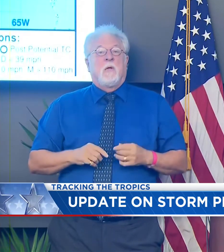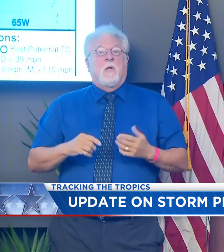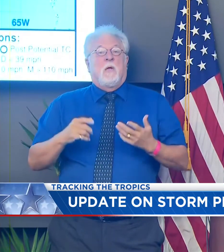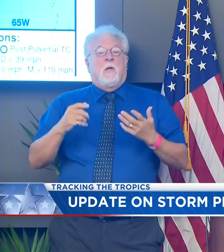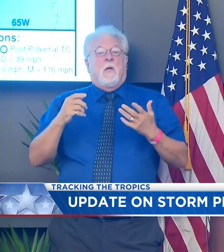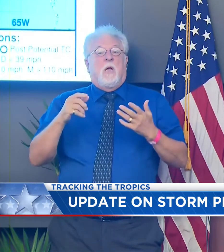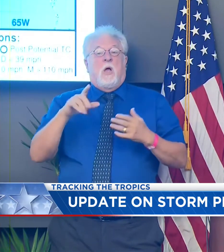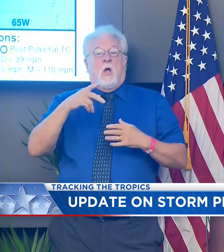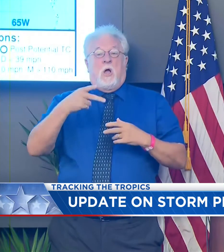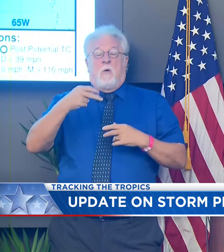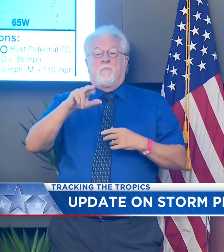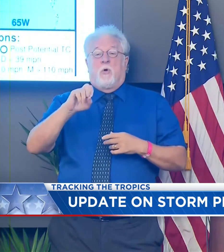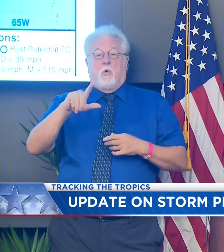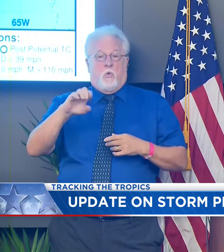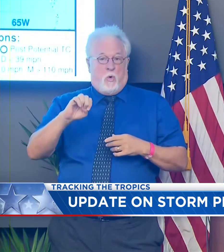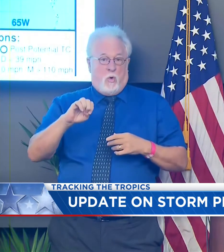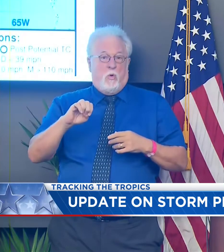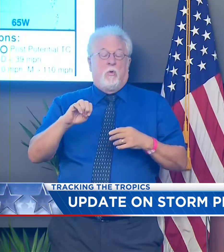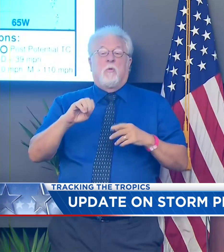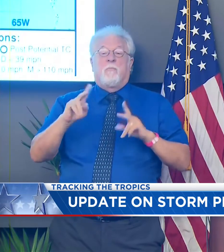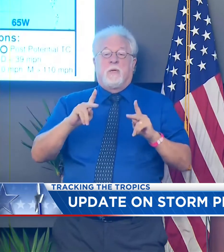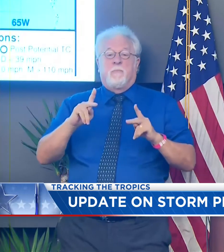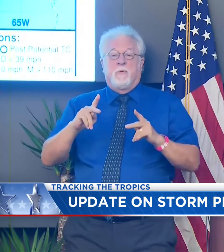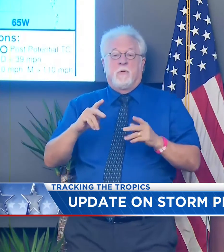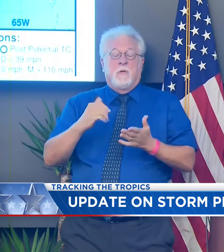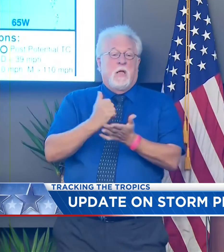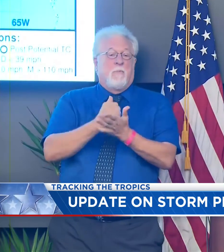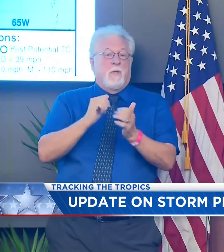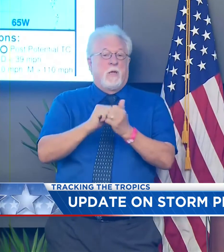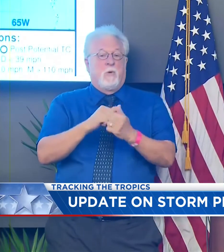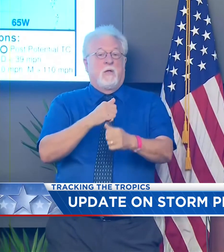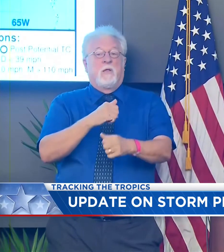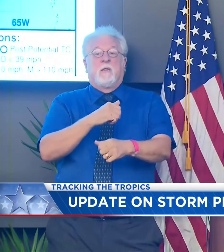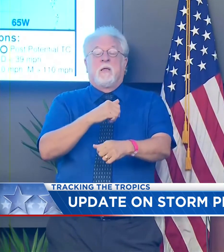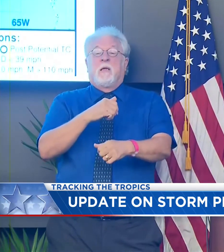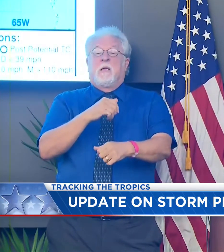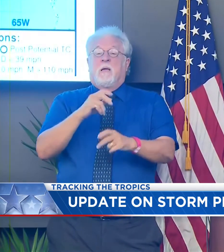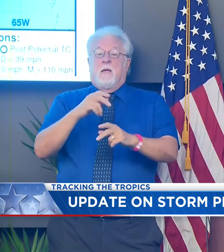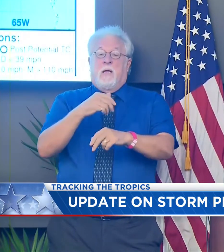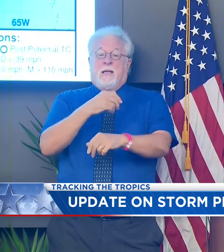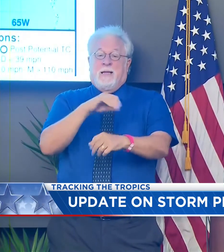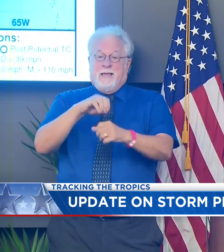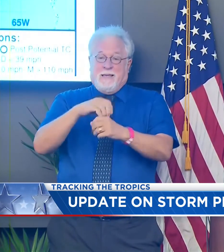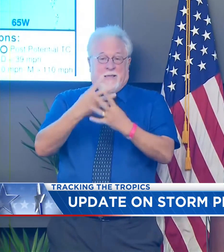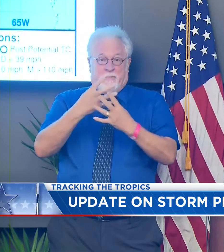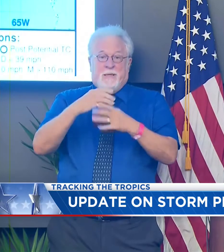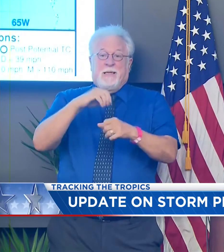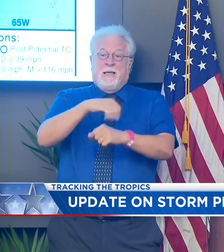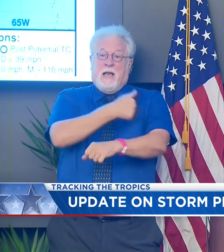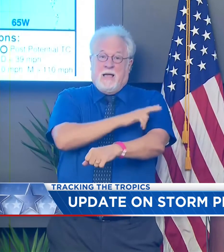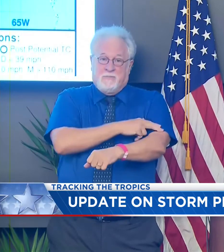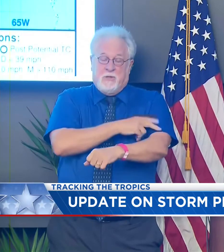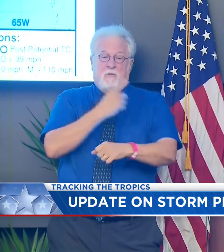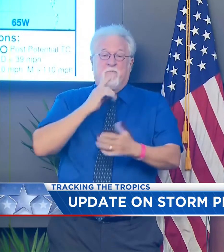MORE THAN 70,000 EMPTY SANDBAGS READY TO BE FILLED BY INMATES BY REQUEST.